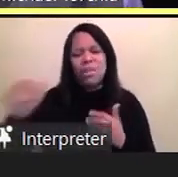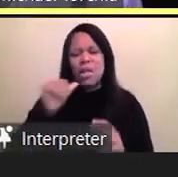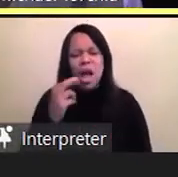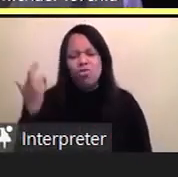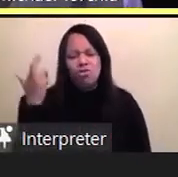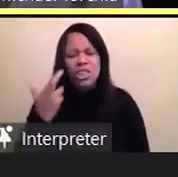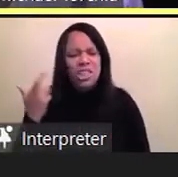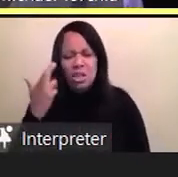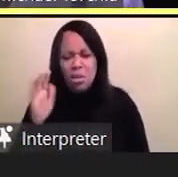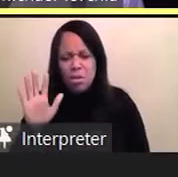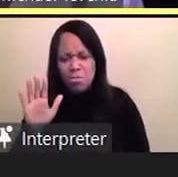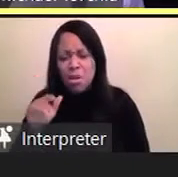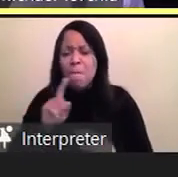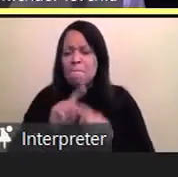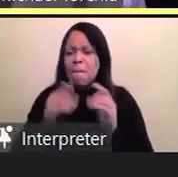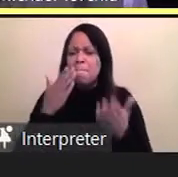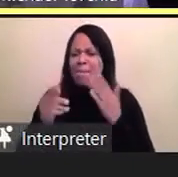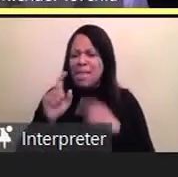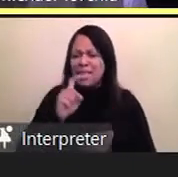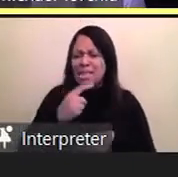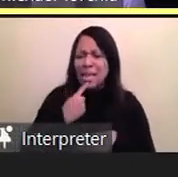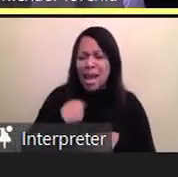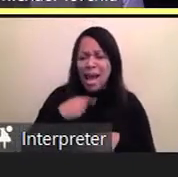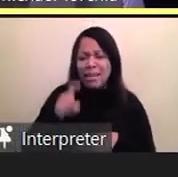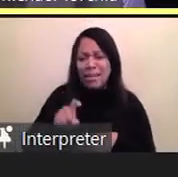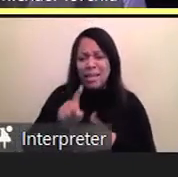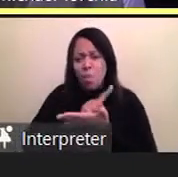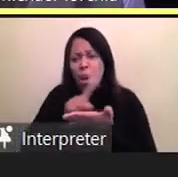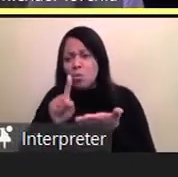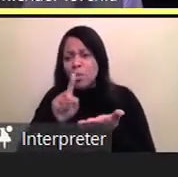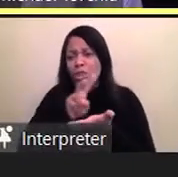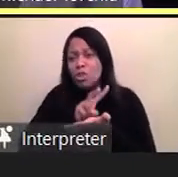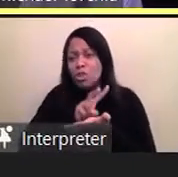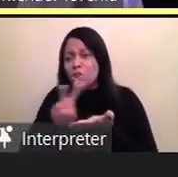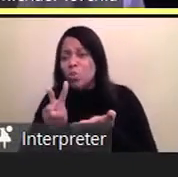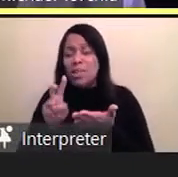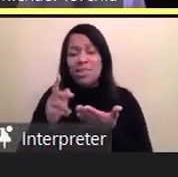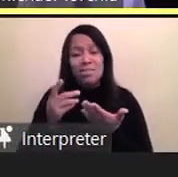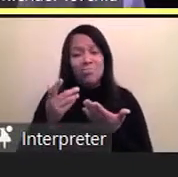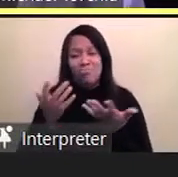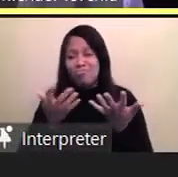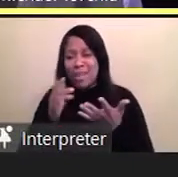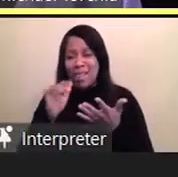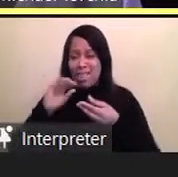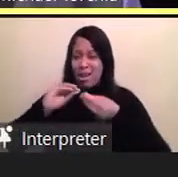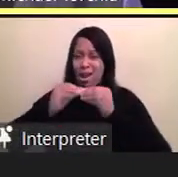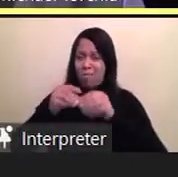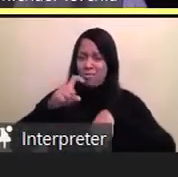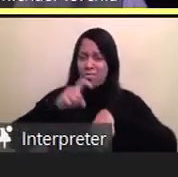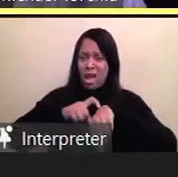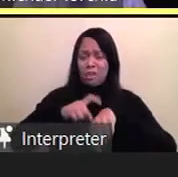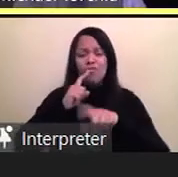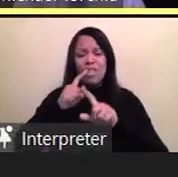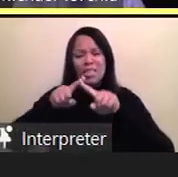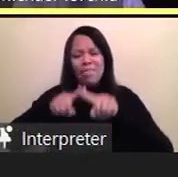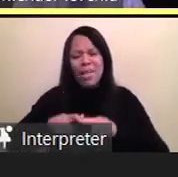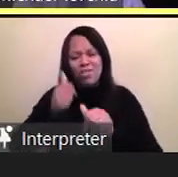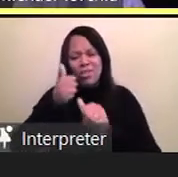I need a week. I need two weeks, what is reasonable? And it could change in every situation. By the way, I mentioned the FMLA,